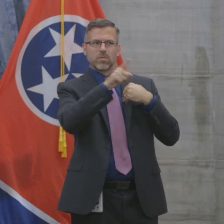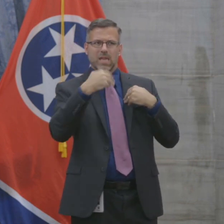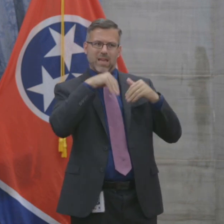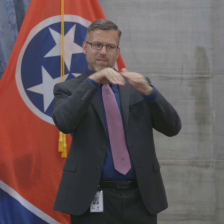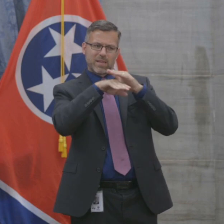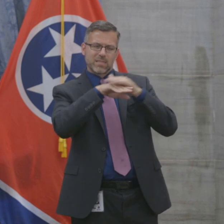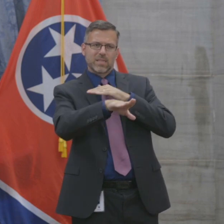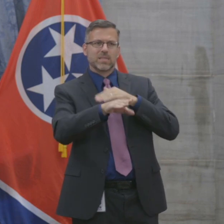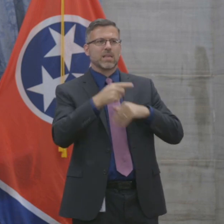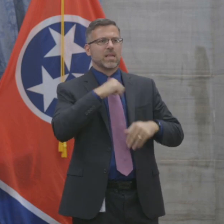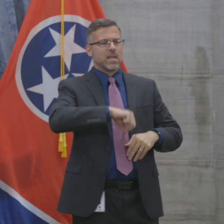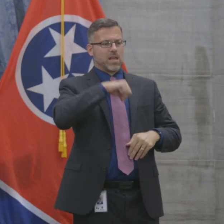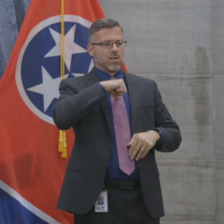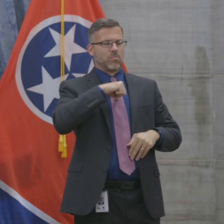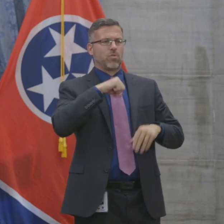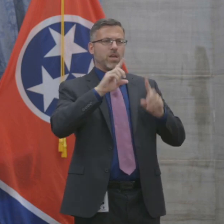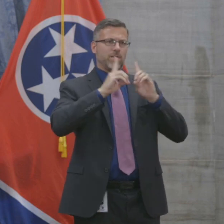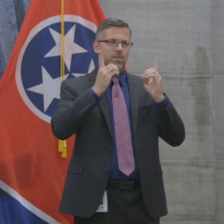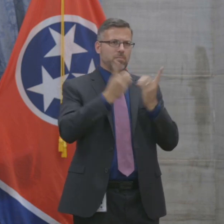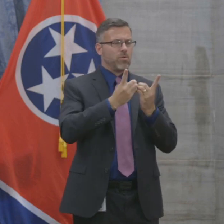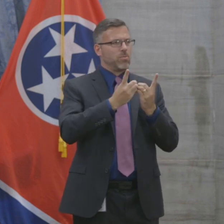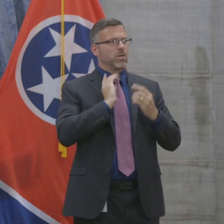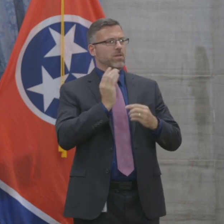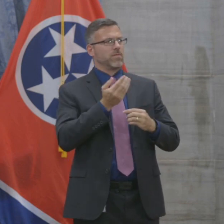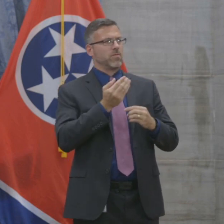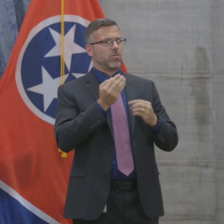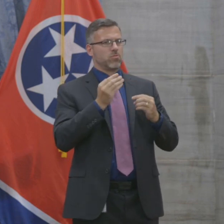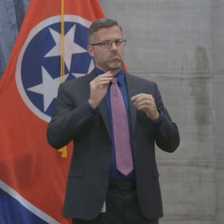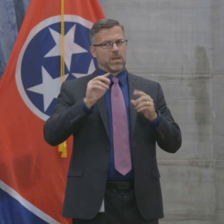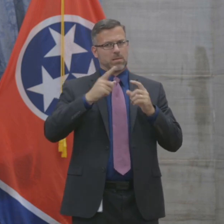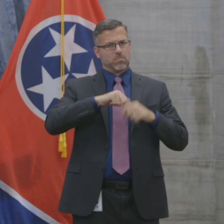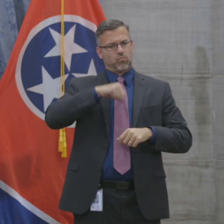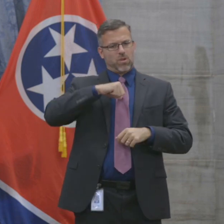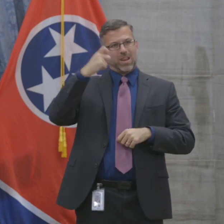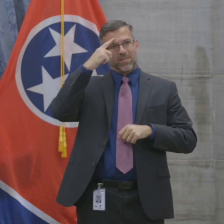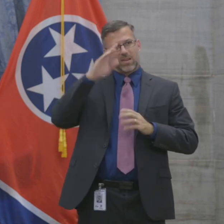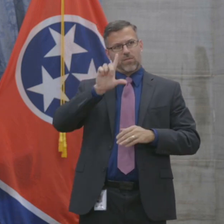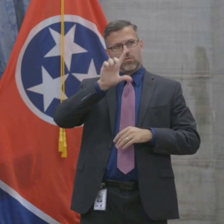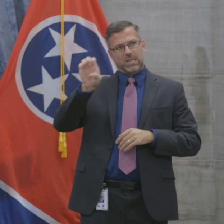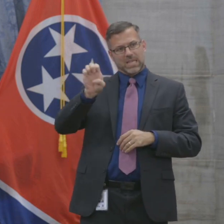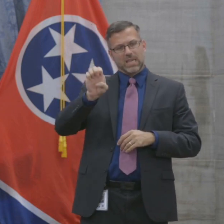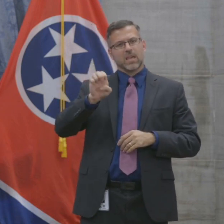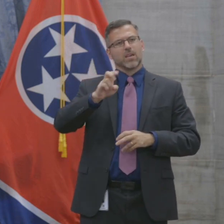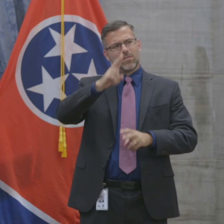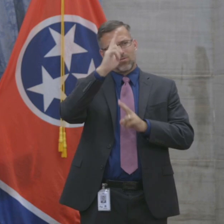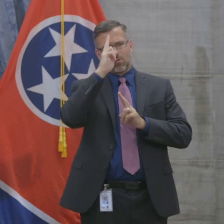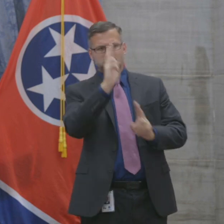and persons supported at a very high level by not having them in an institution. I'm very proud of the direction that Tennessee